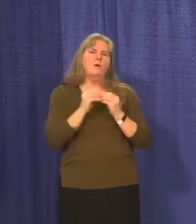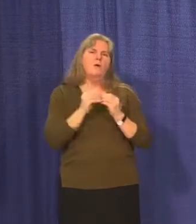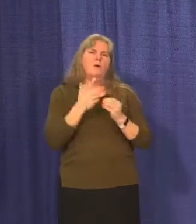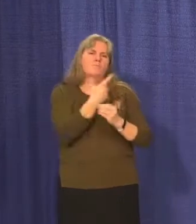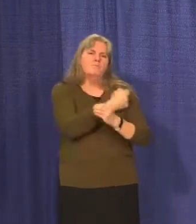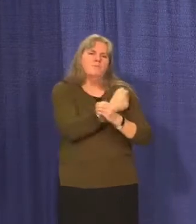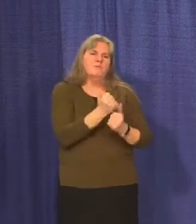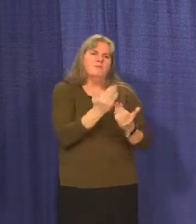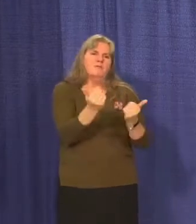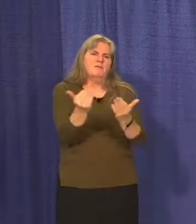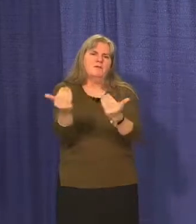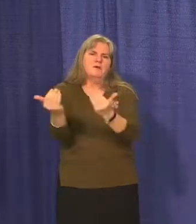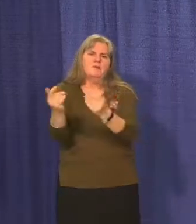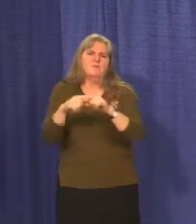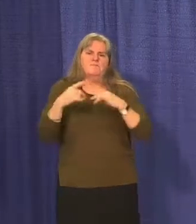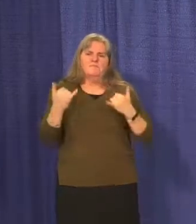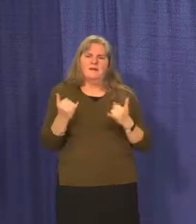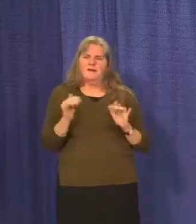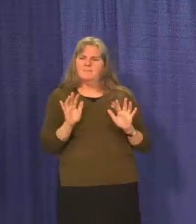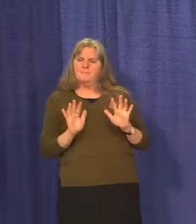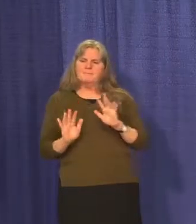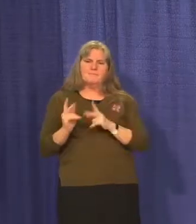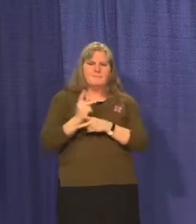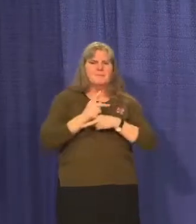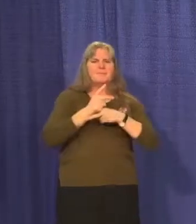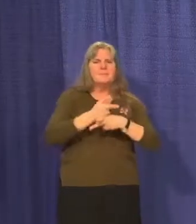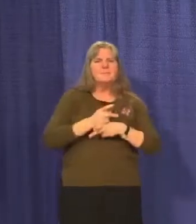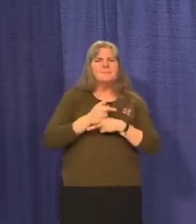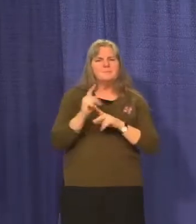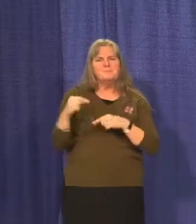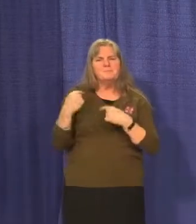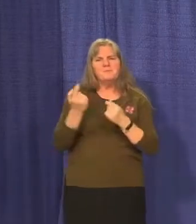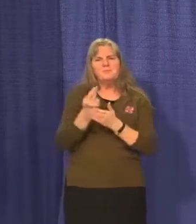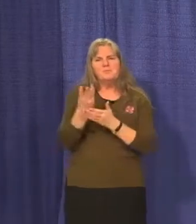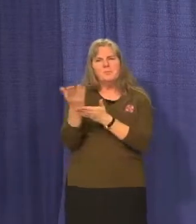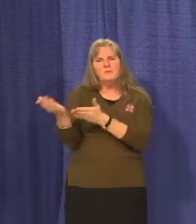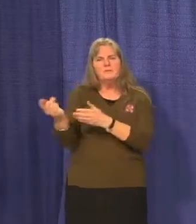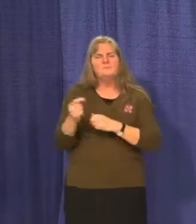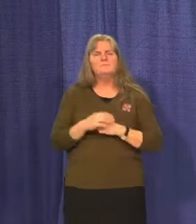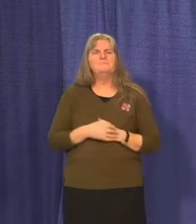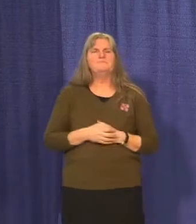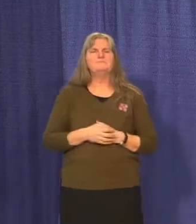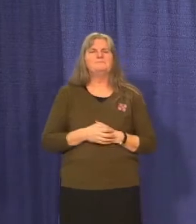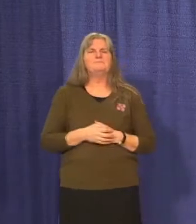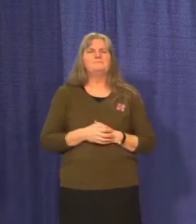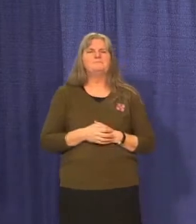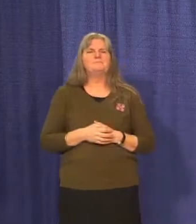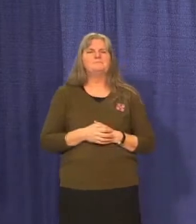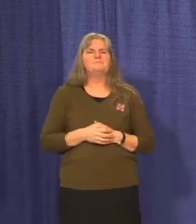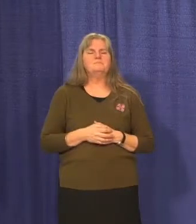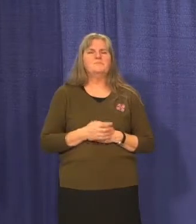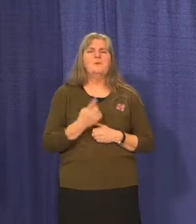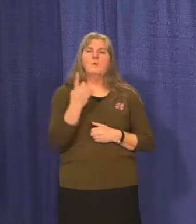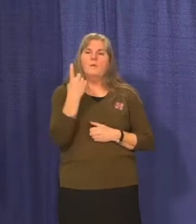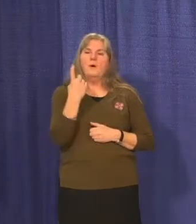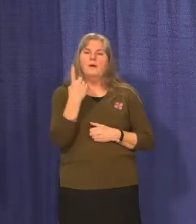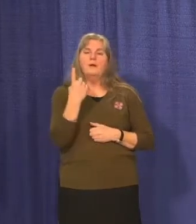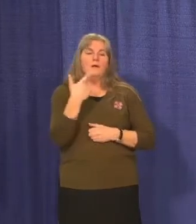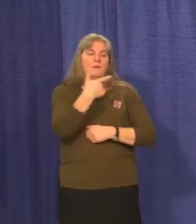are seeing right now. One dose, one dose per person